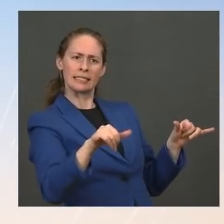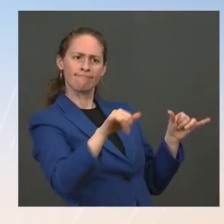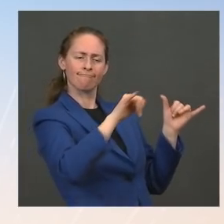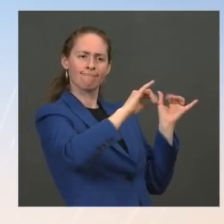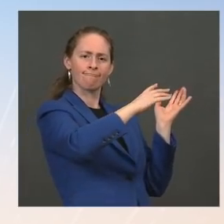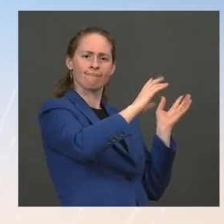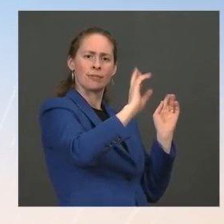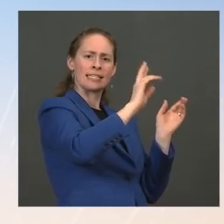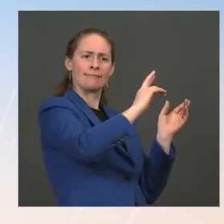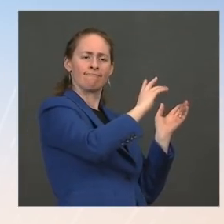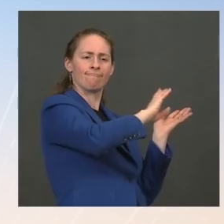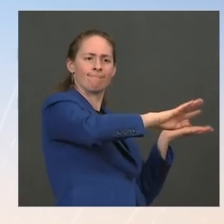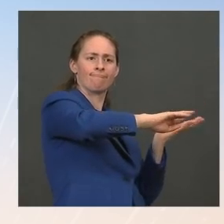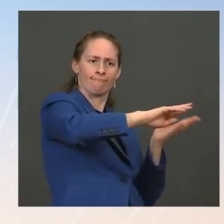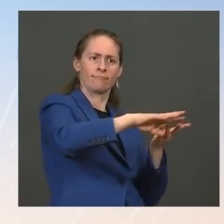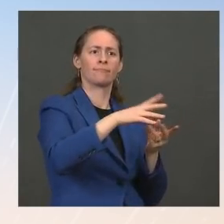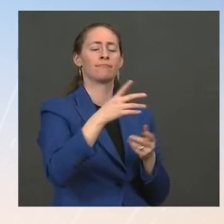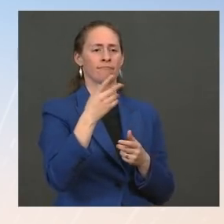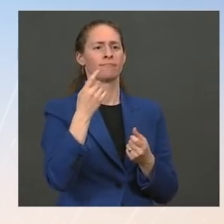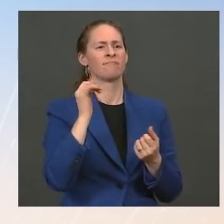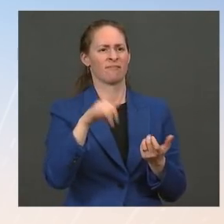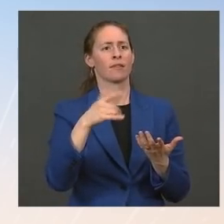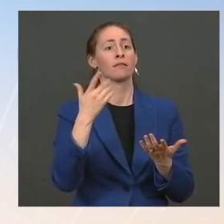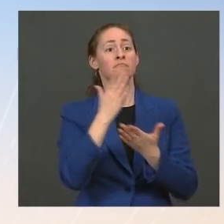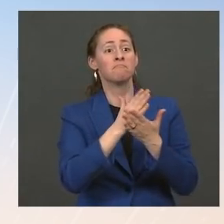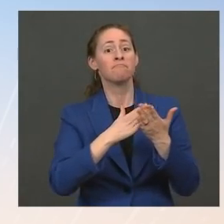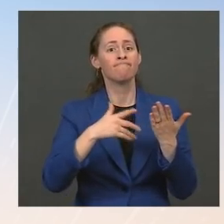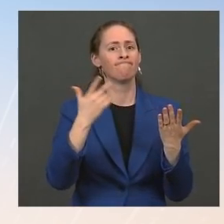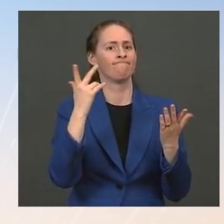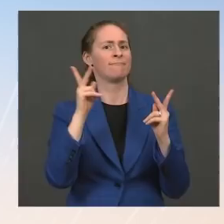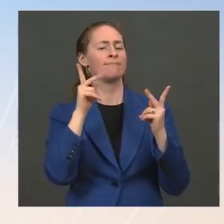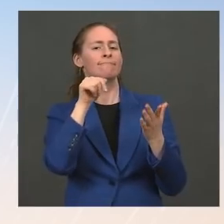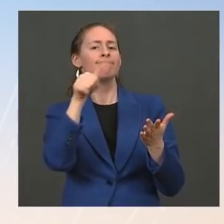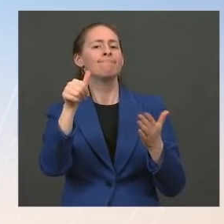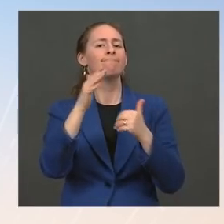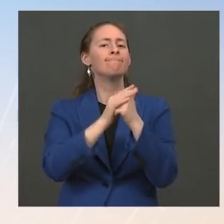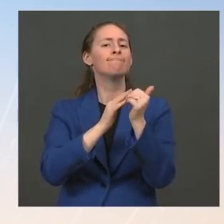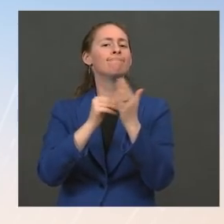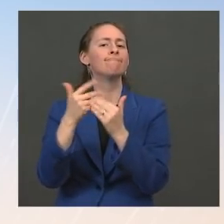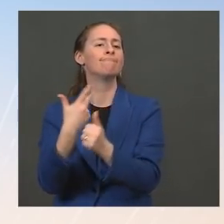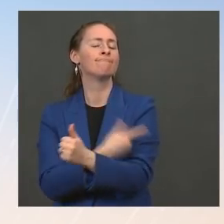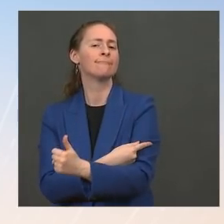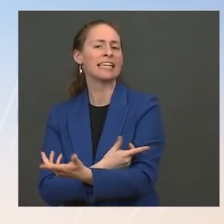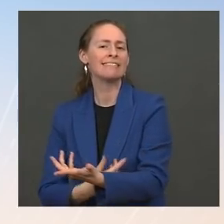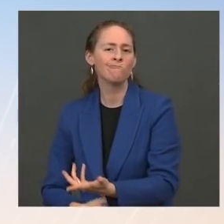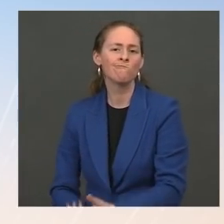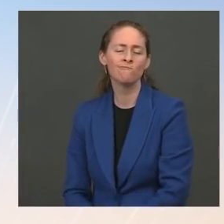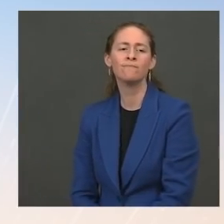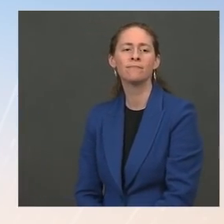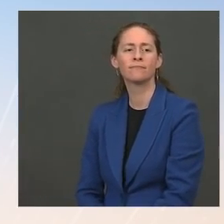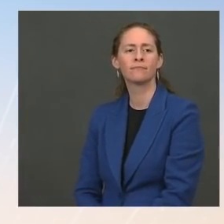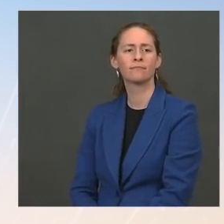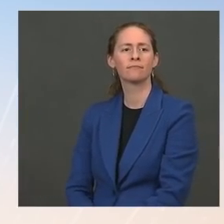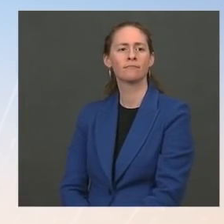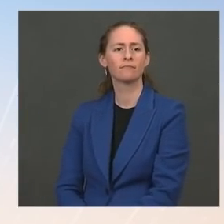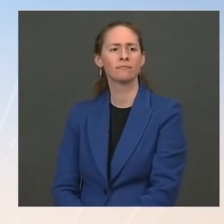The Press: Do you know when South Africa had turned down the vaccines from the United States? Ms. Psaki: I don't have any additional details beyond that. I would just note that we are prepared